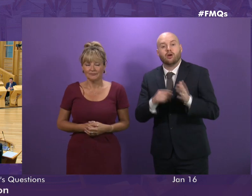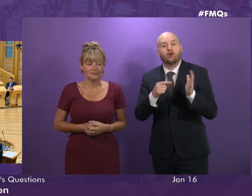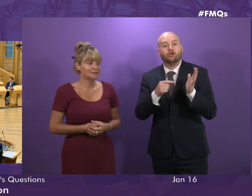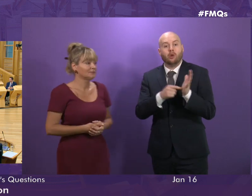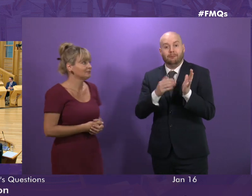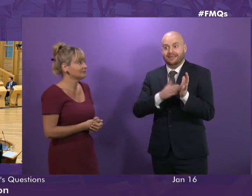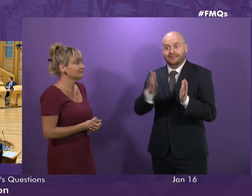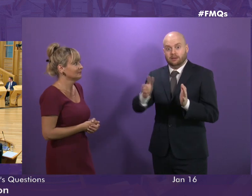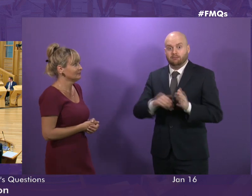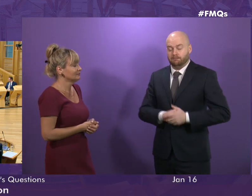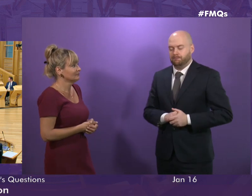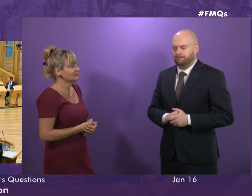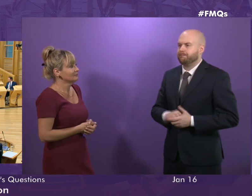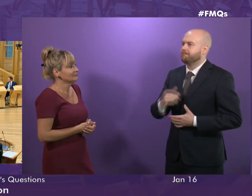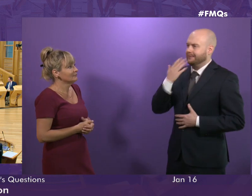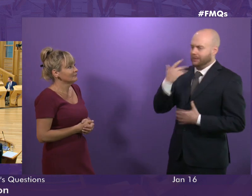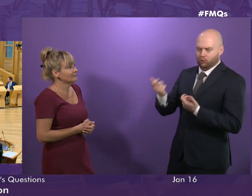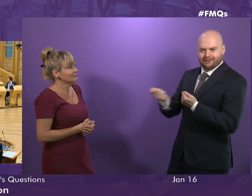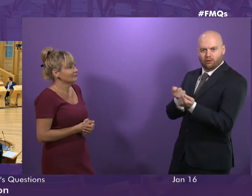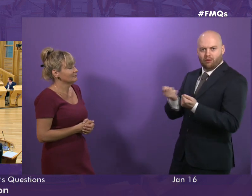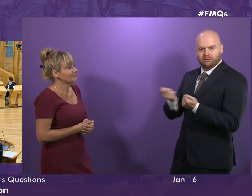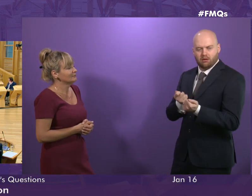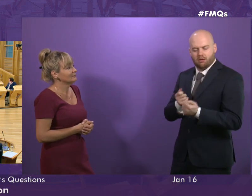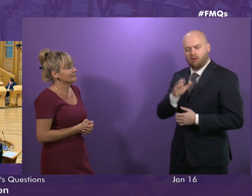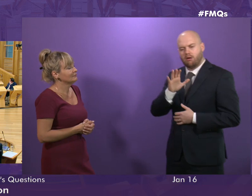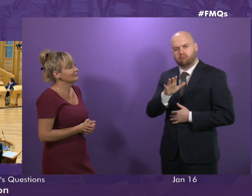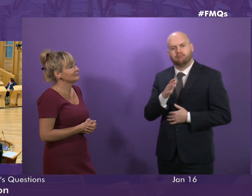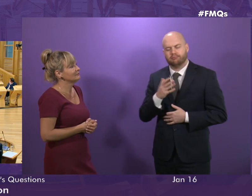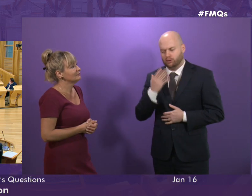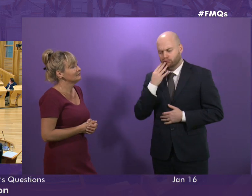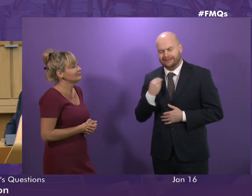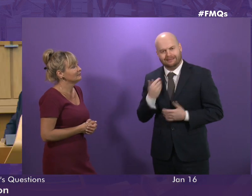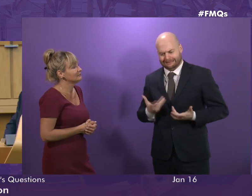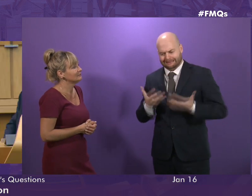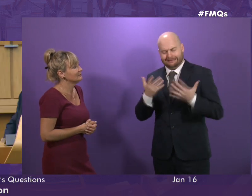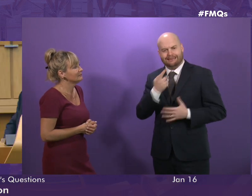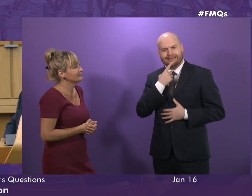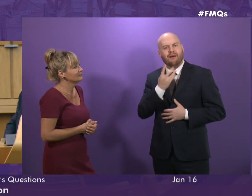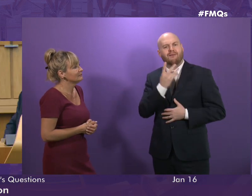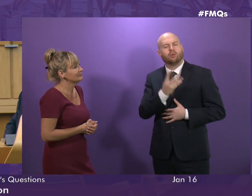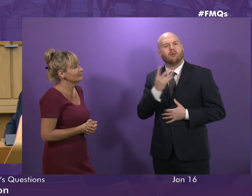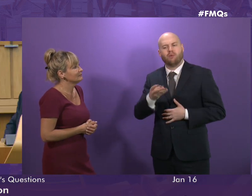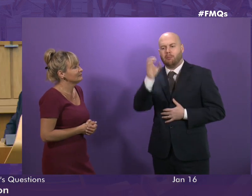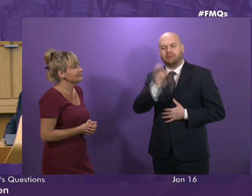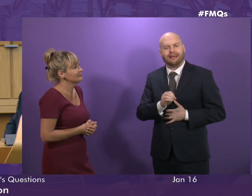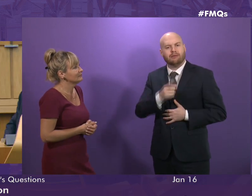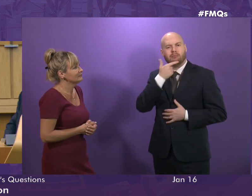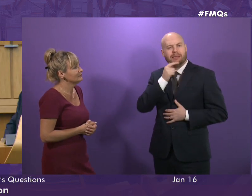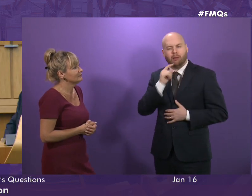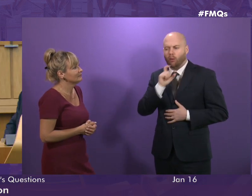According to the latest statistics, 44 per cent of chronic pain sufferers in NHS Grampian